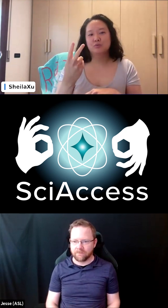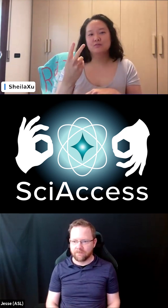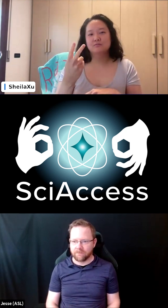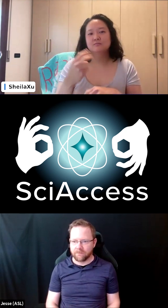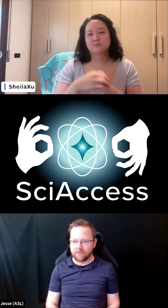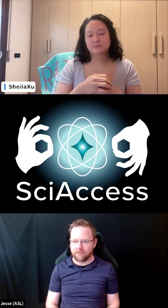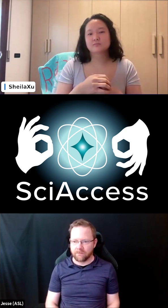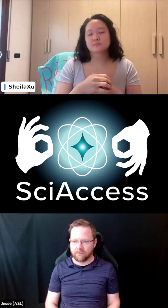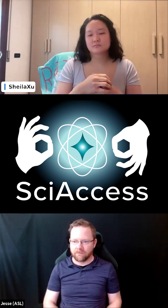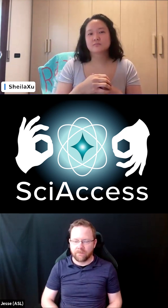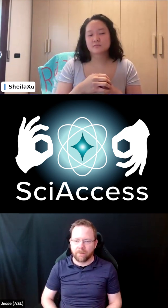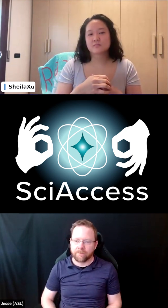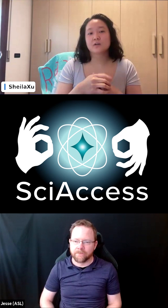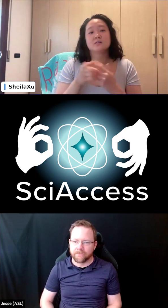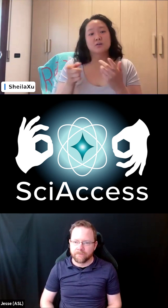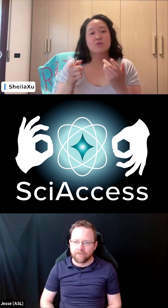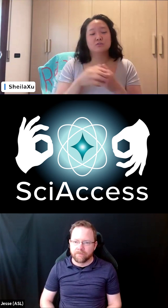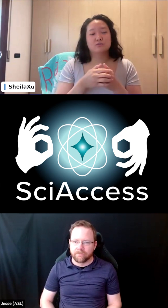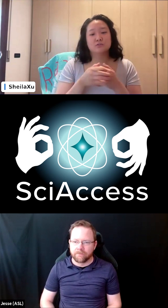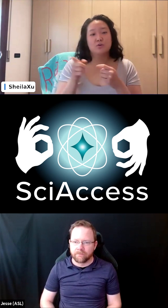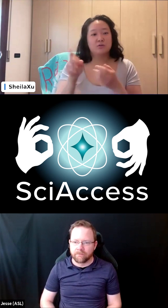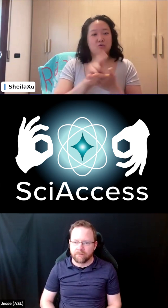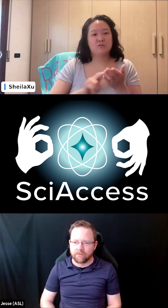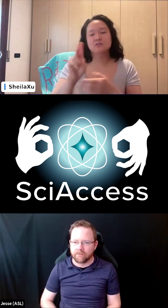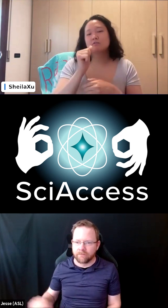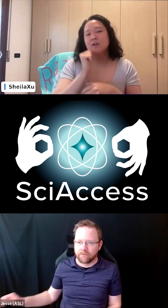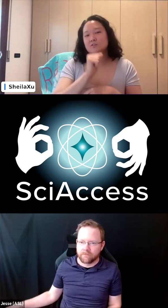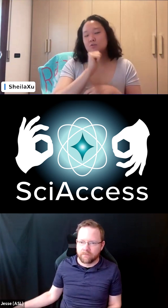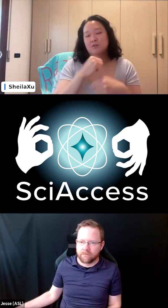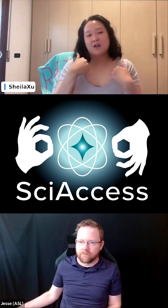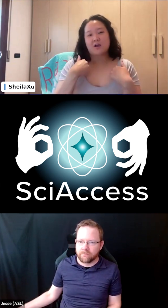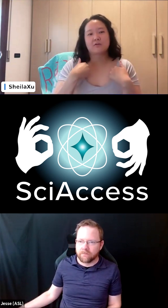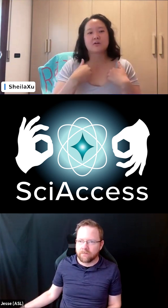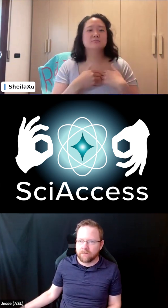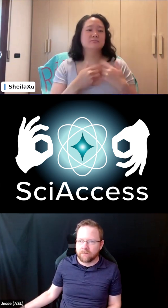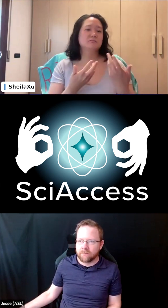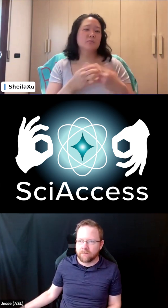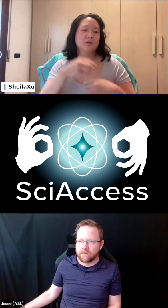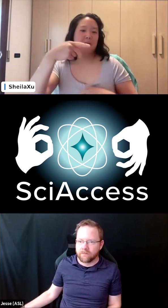And the University of Arizona has a pool and that pool was